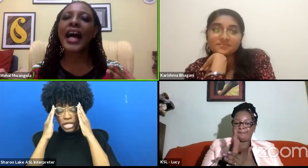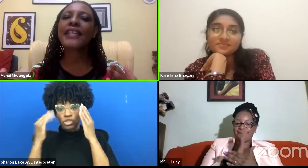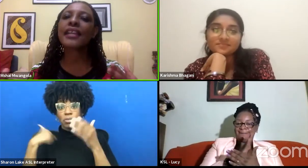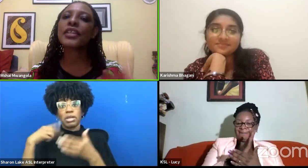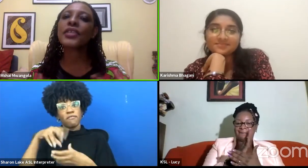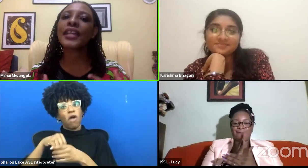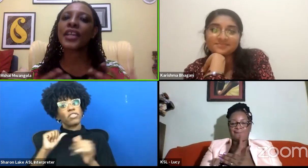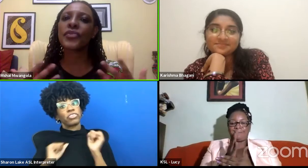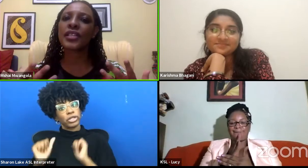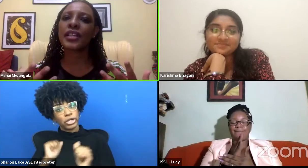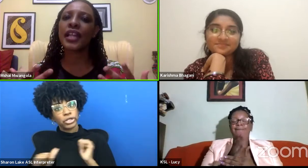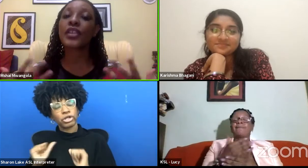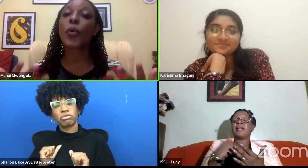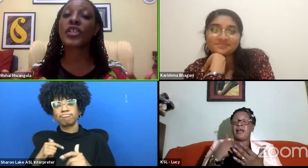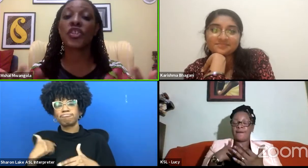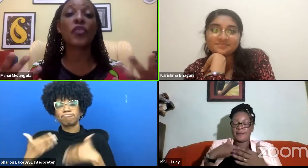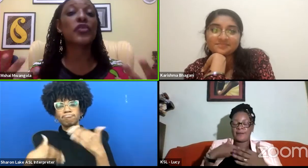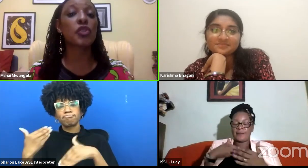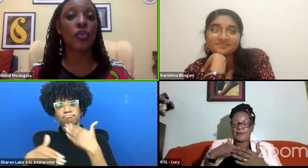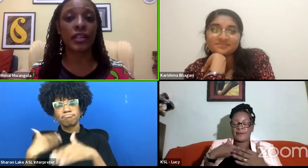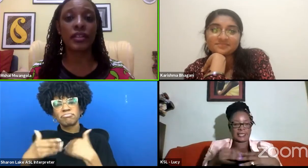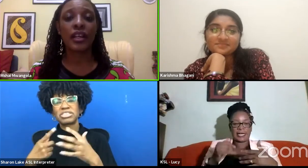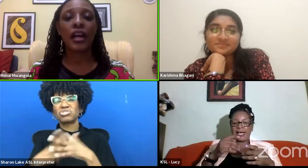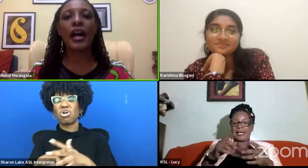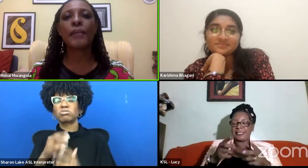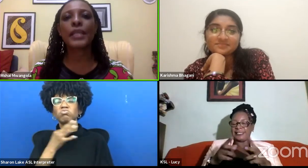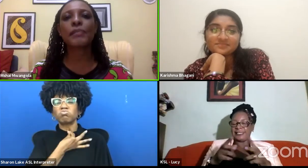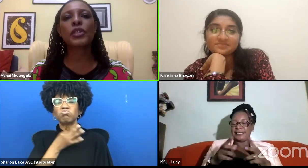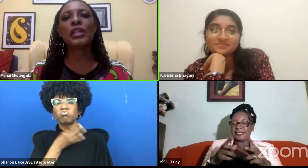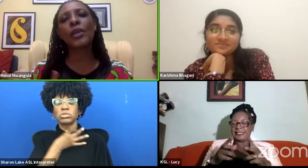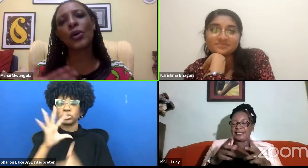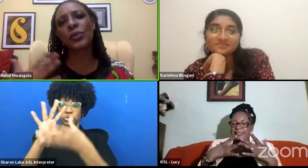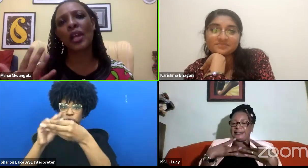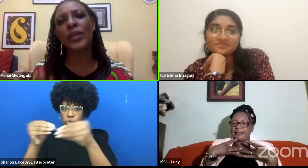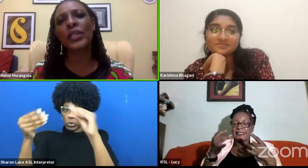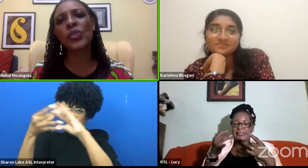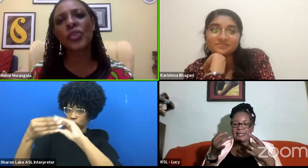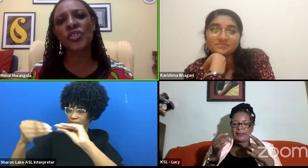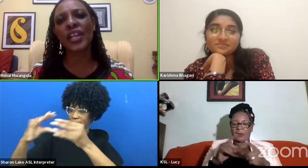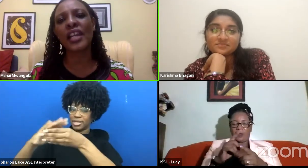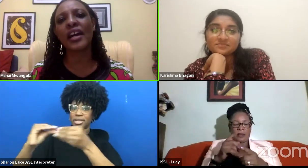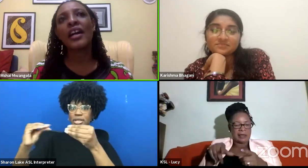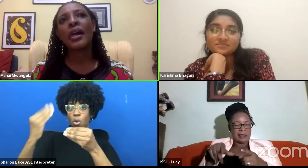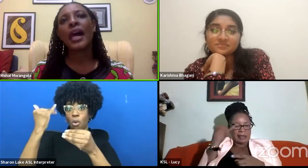I started to get interested in the question of story, especially because when I went to Australia,